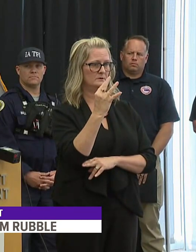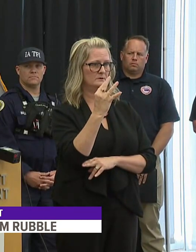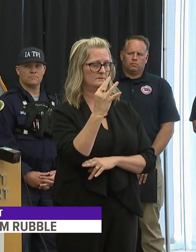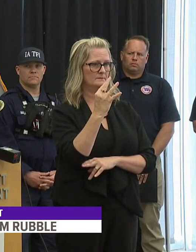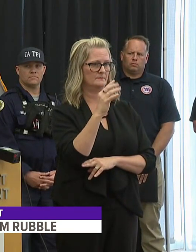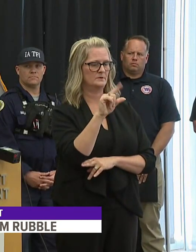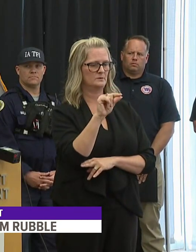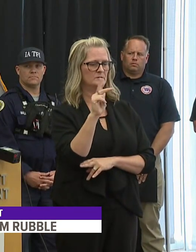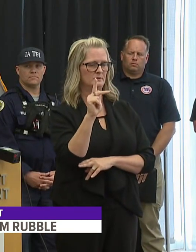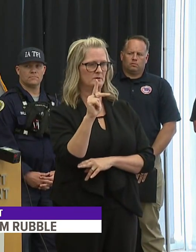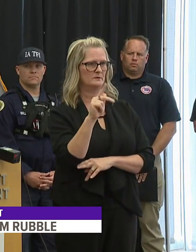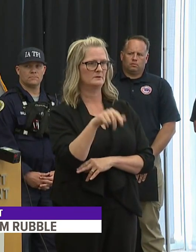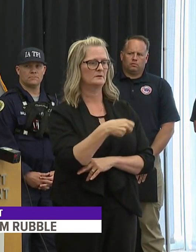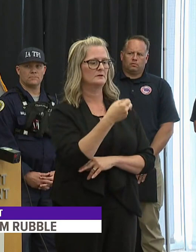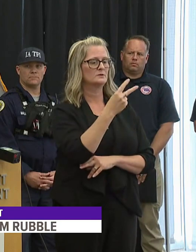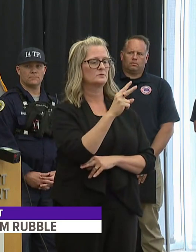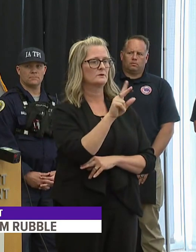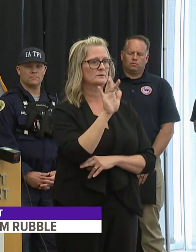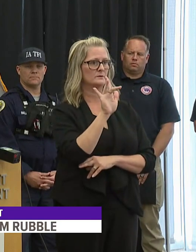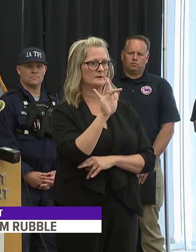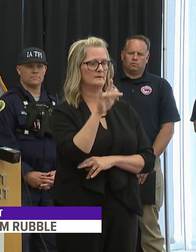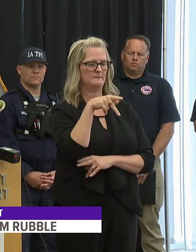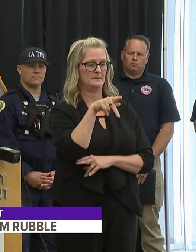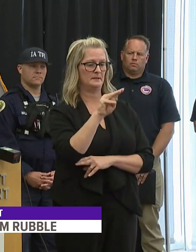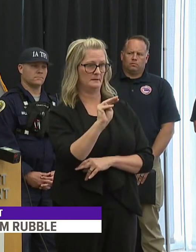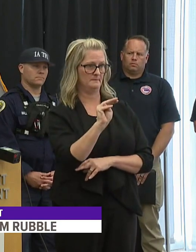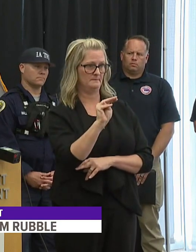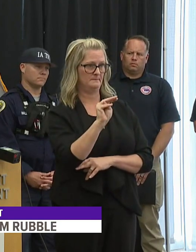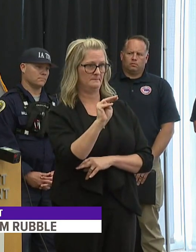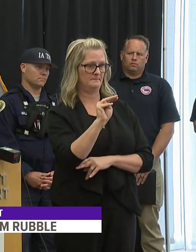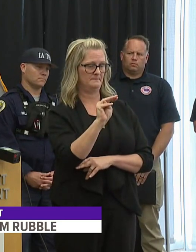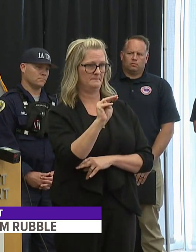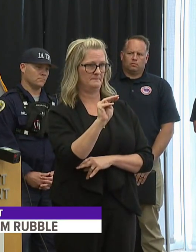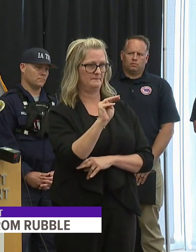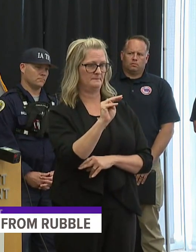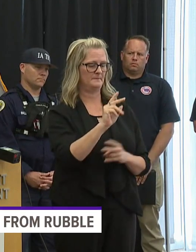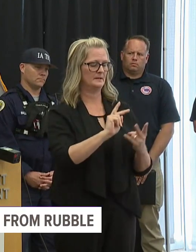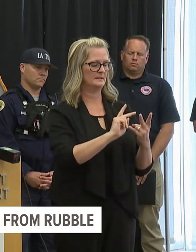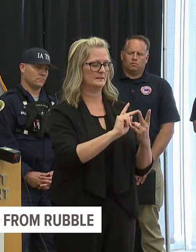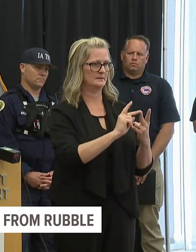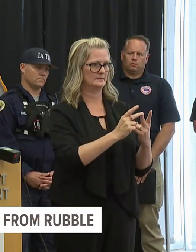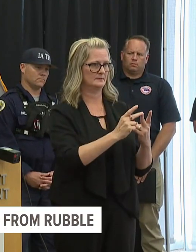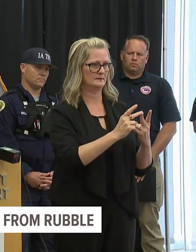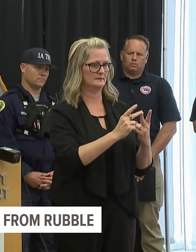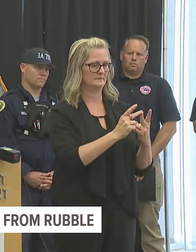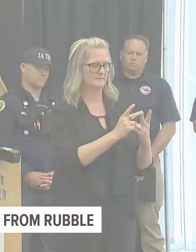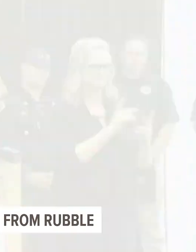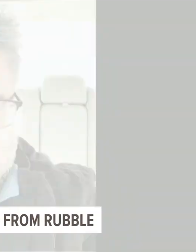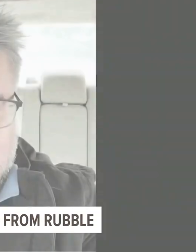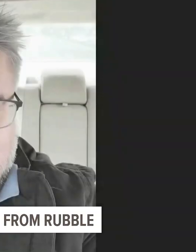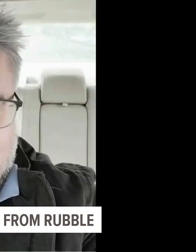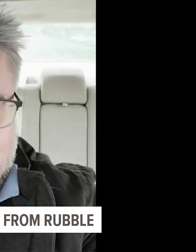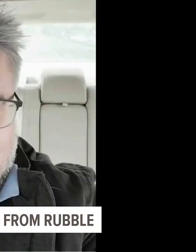At 12:25 PM victim recovered and forensically identified as Ryan